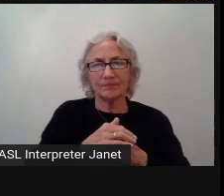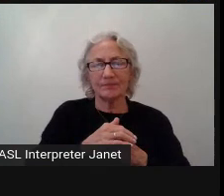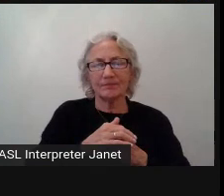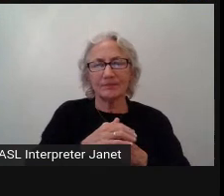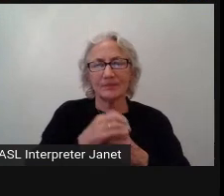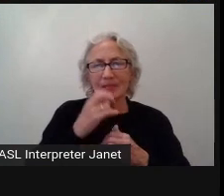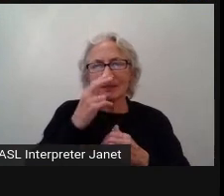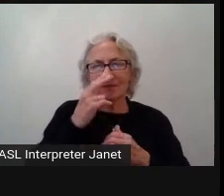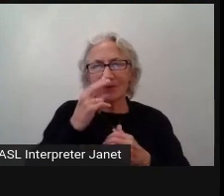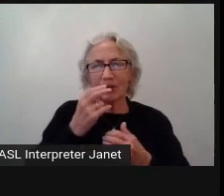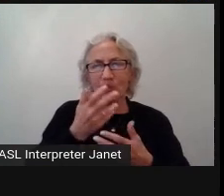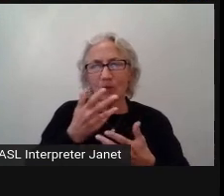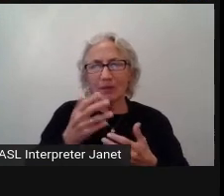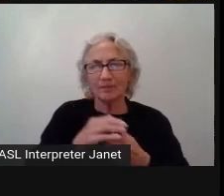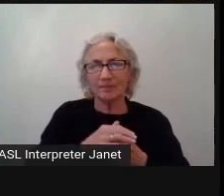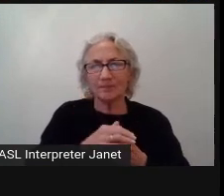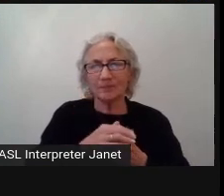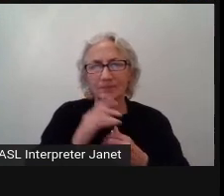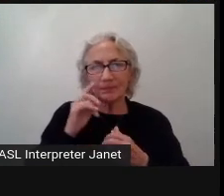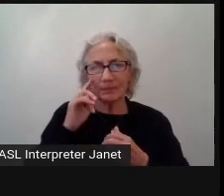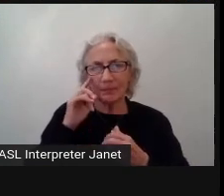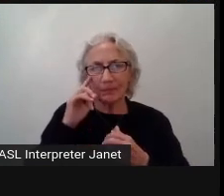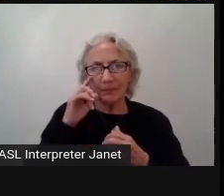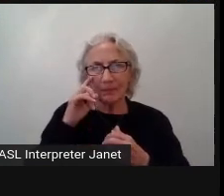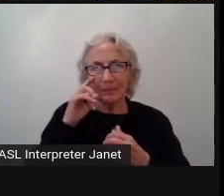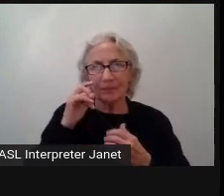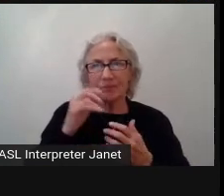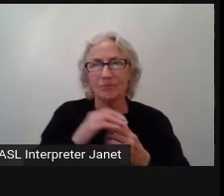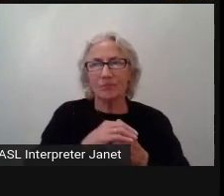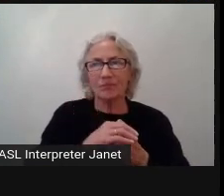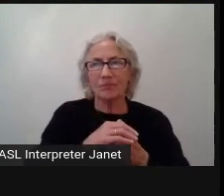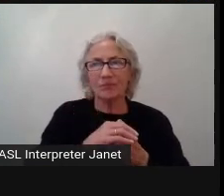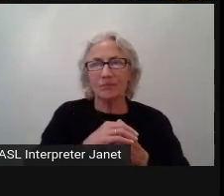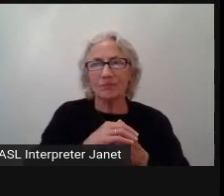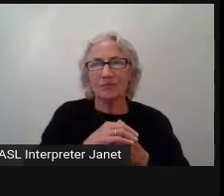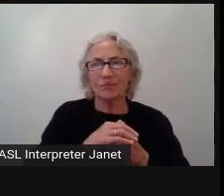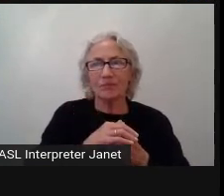I know they are very controversial, and today we agree overlays